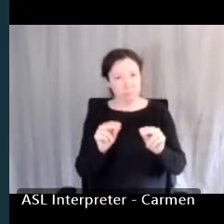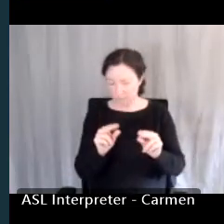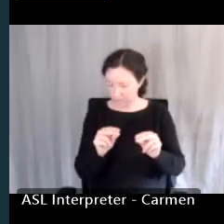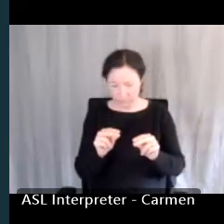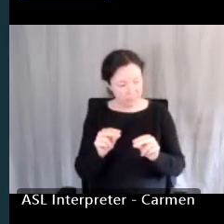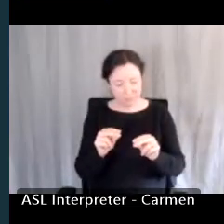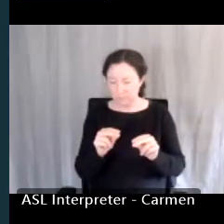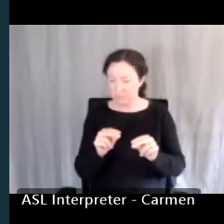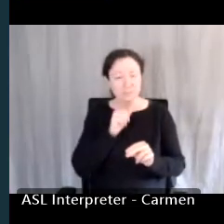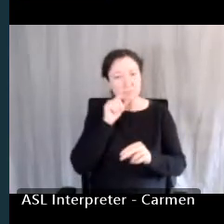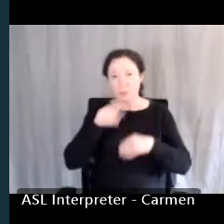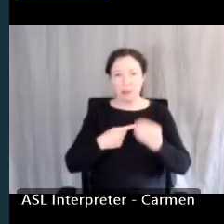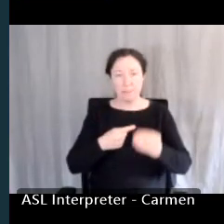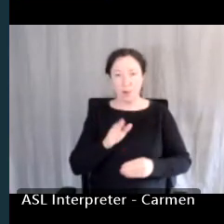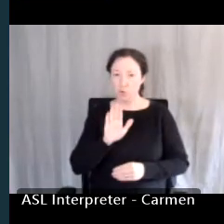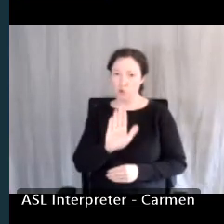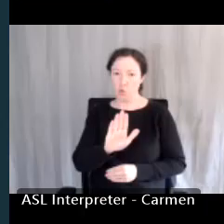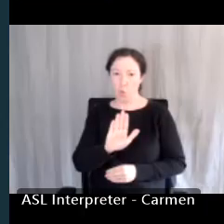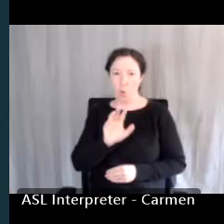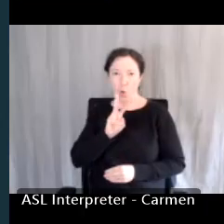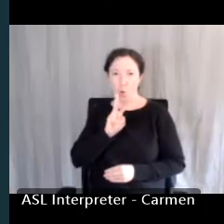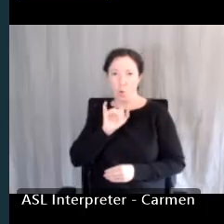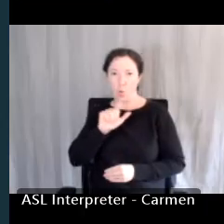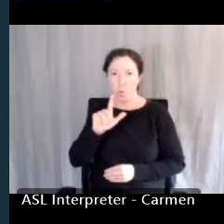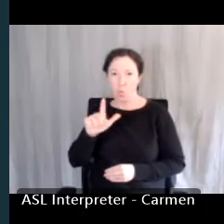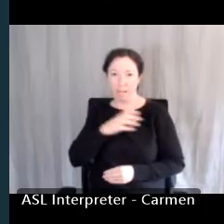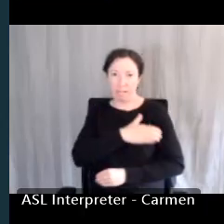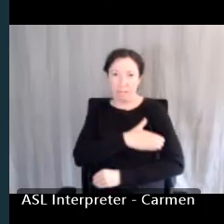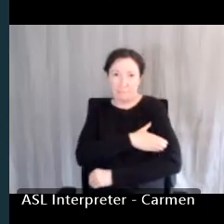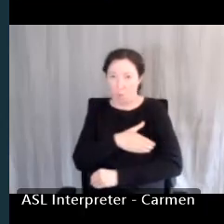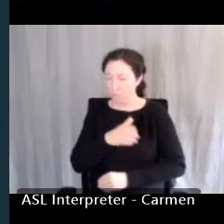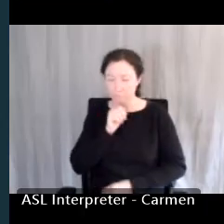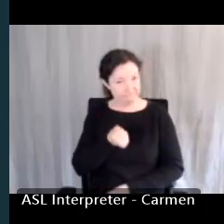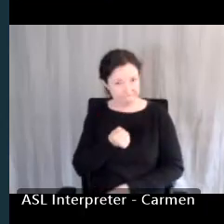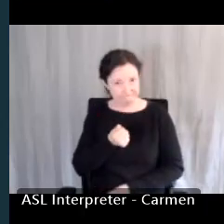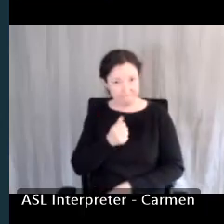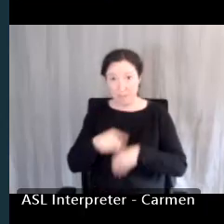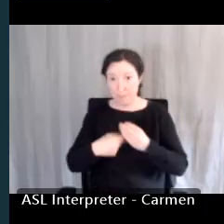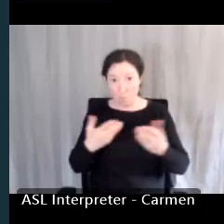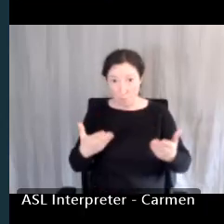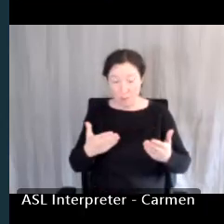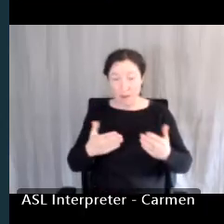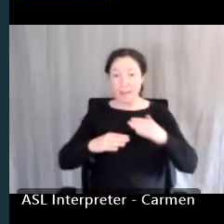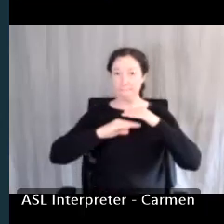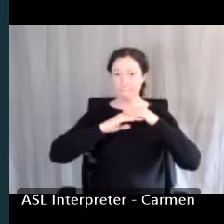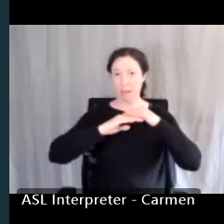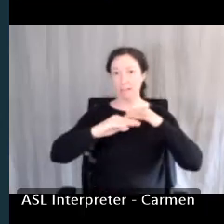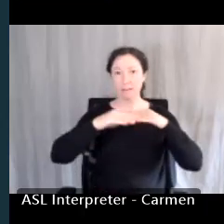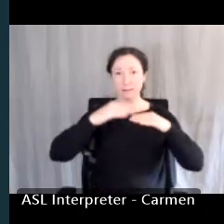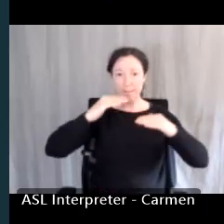This is not about willpower. This is about balancing biochemistry, paying attention and being aware of your, your environment